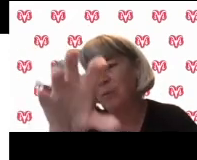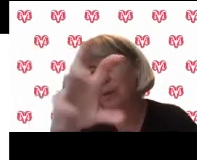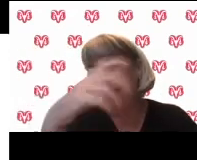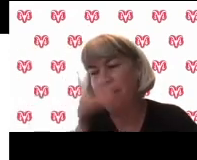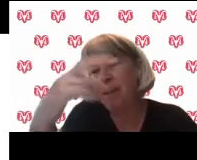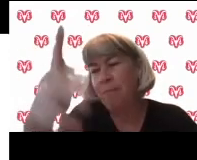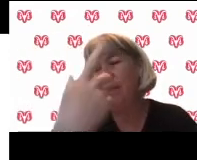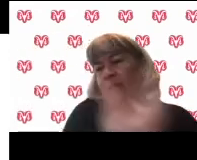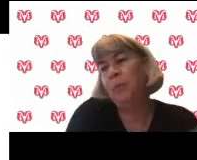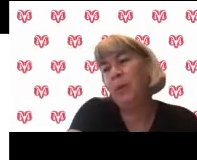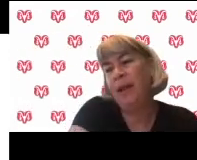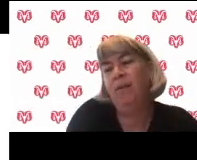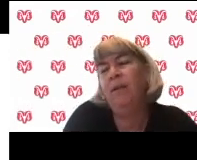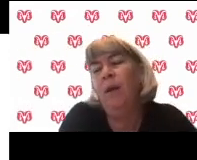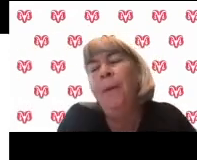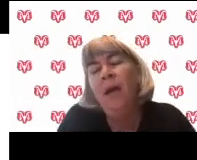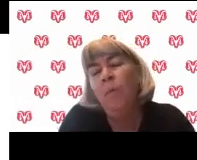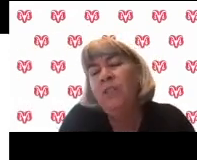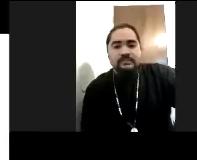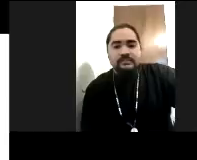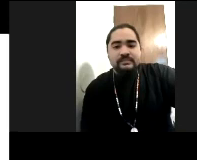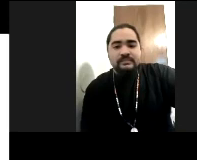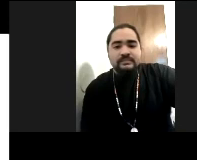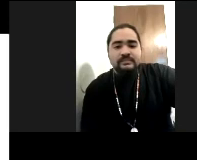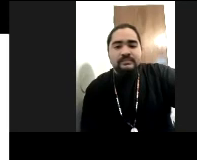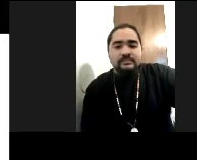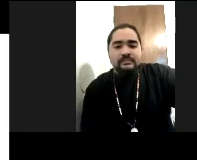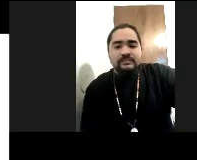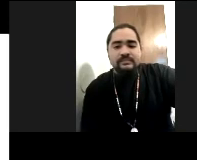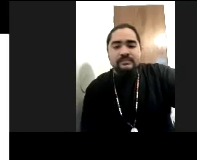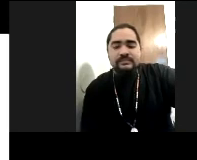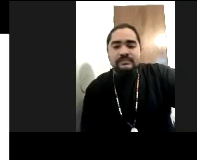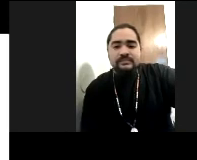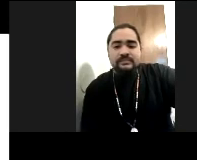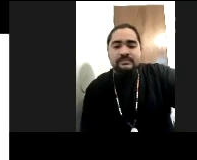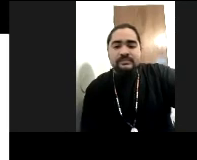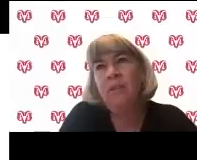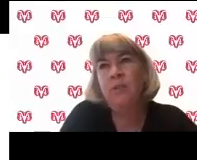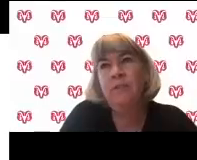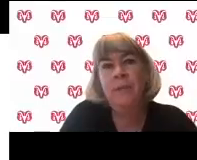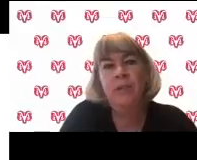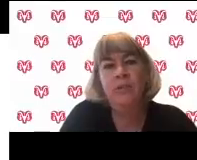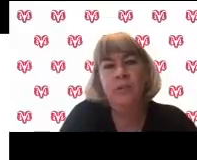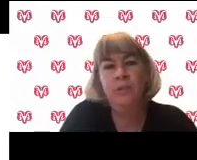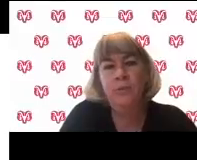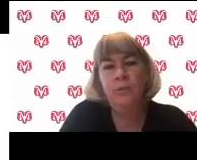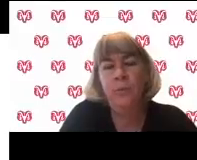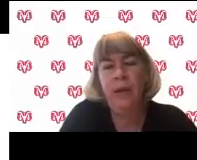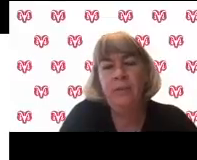what I've kept meaning to pointed out, which is students can also serve as mentors to students. Right.